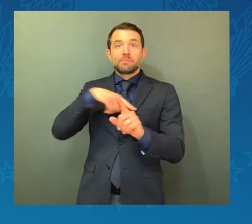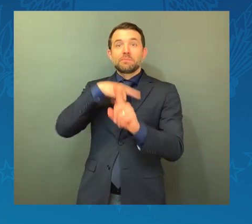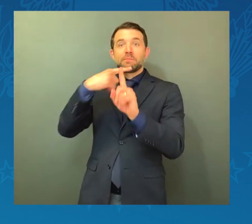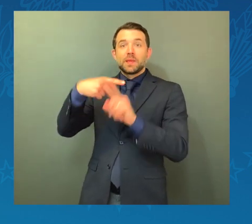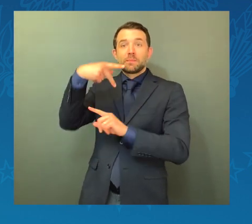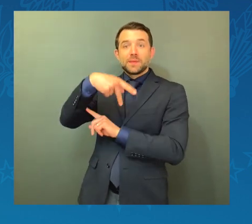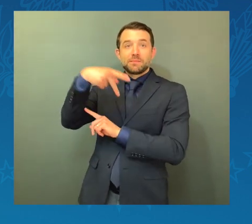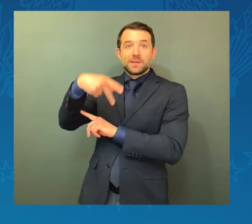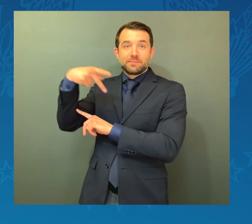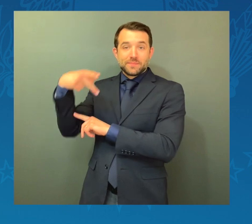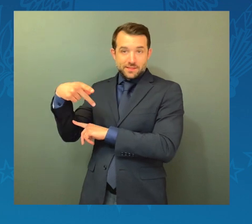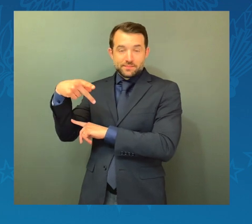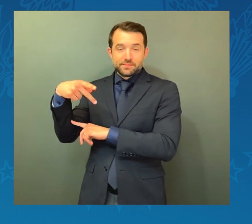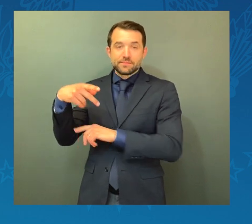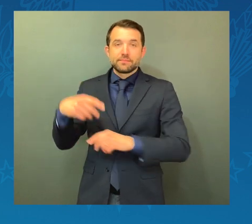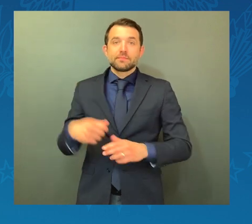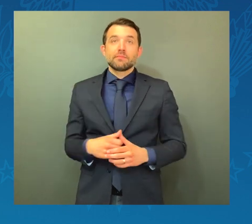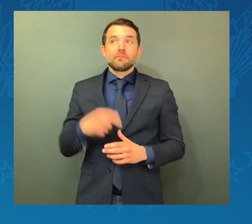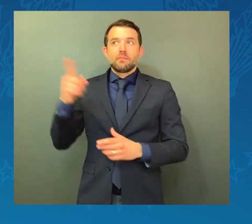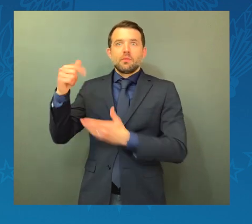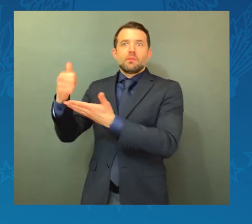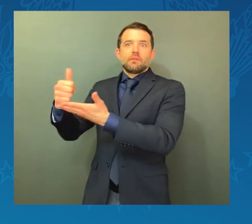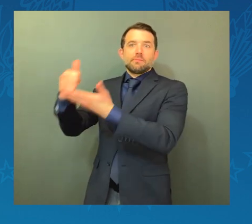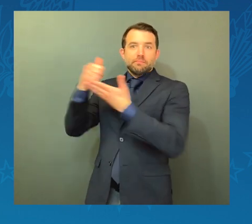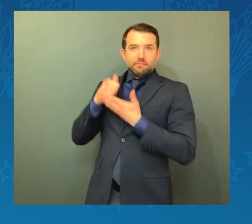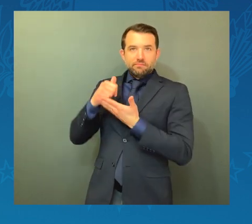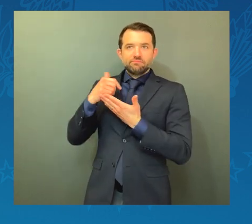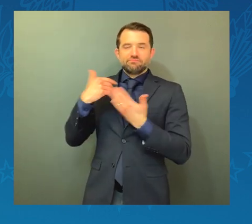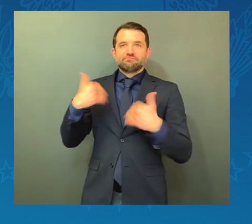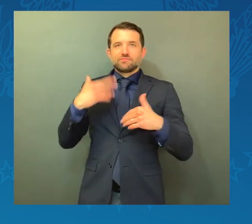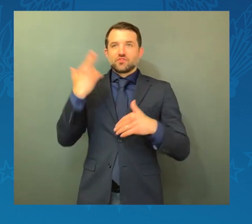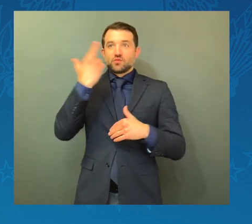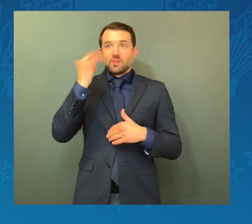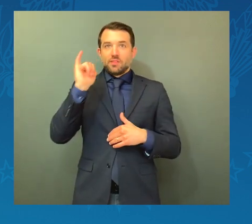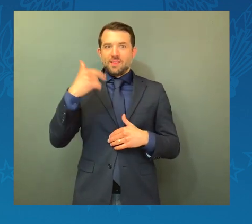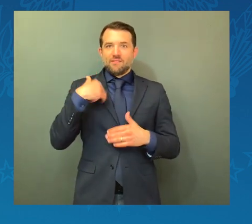I found out that I had options that will allow me